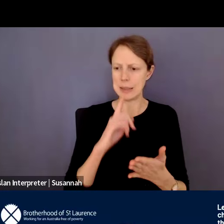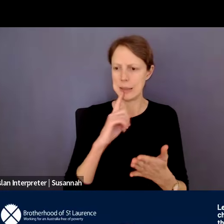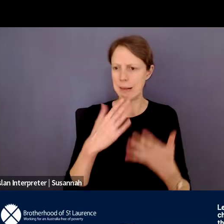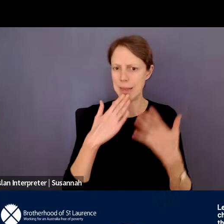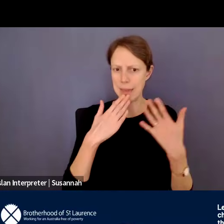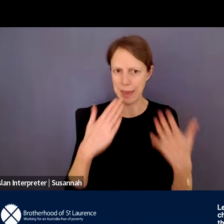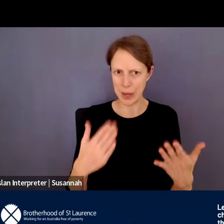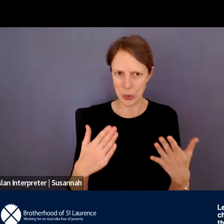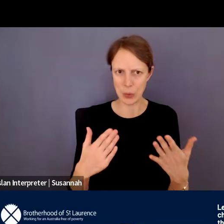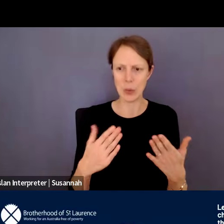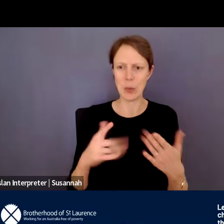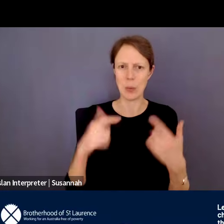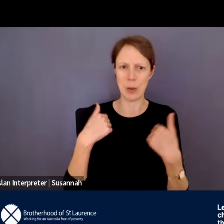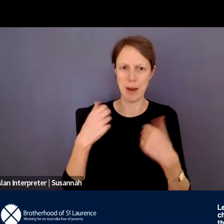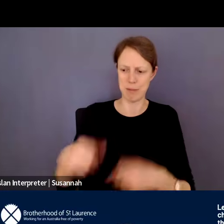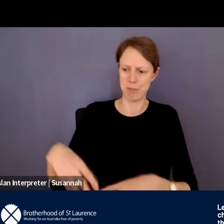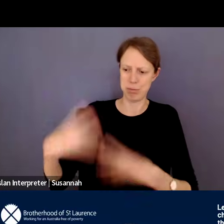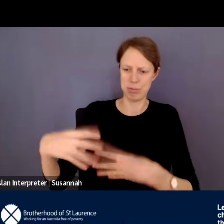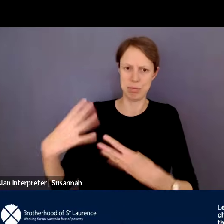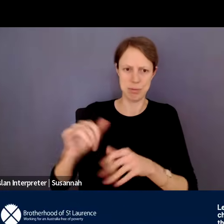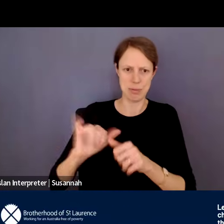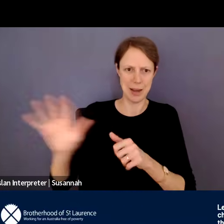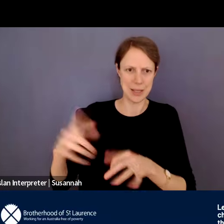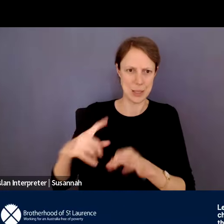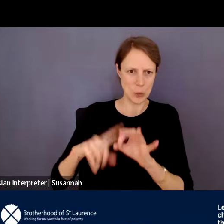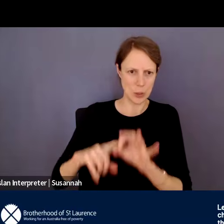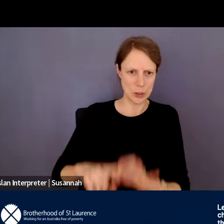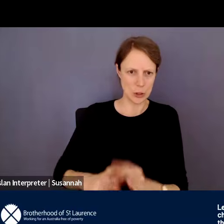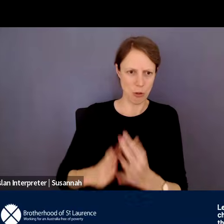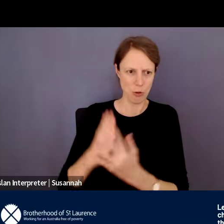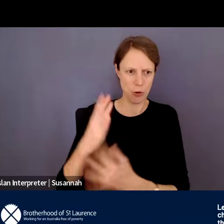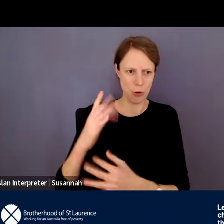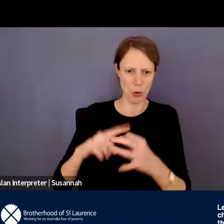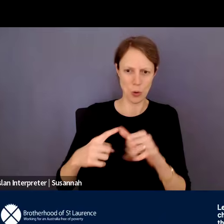so we might jump to some of those now. Caroline, I'm going to throw the first one to you, if that's